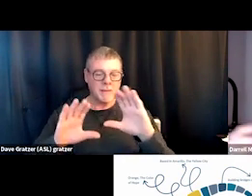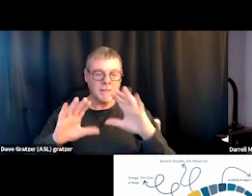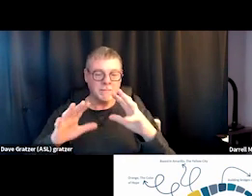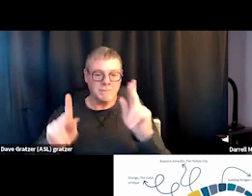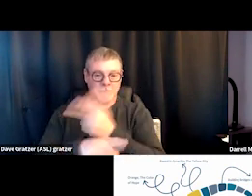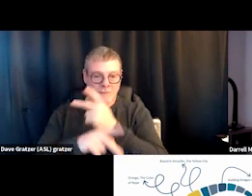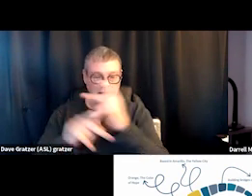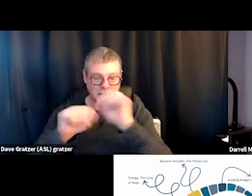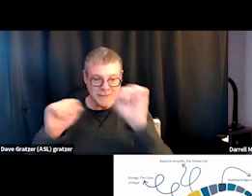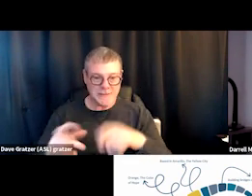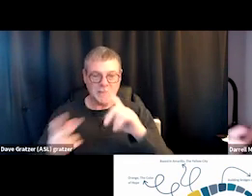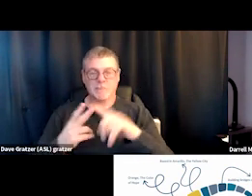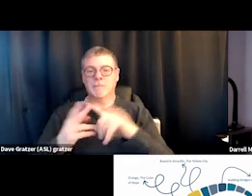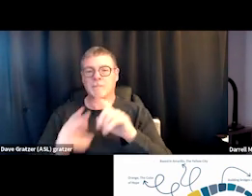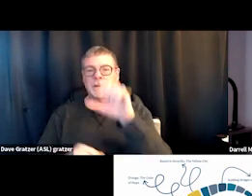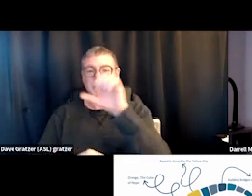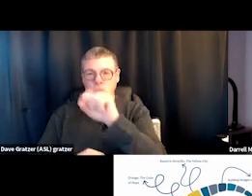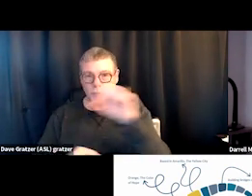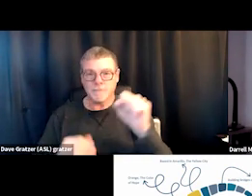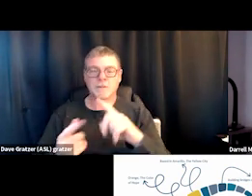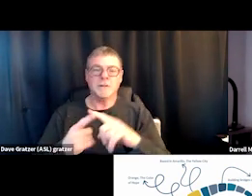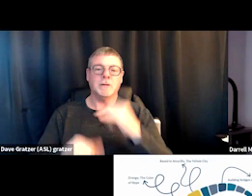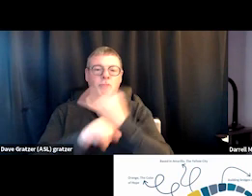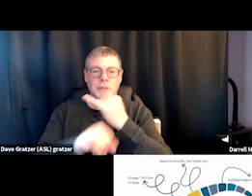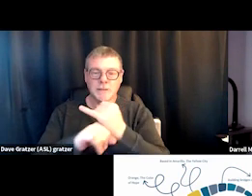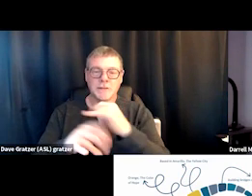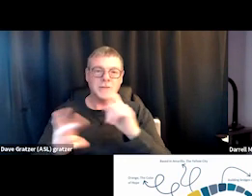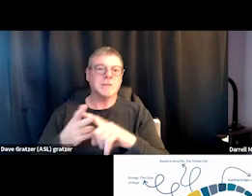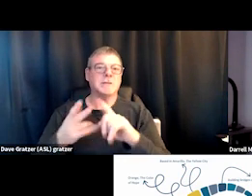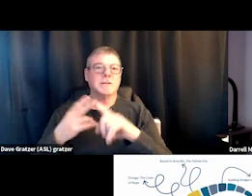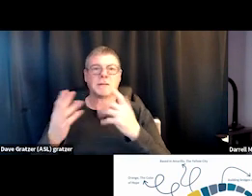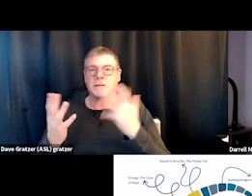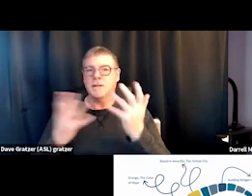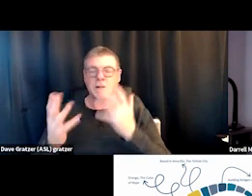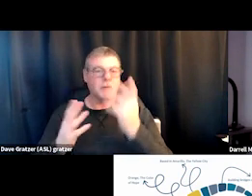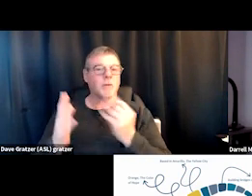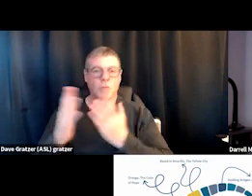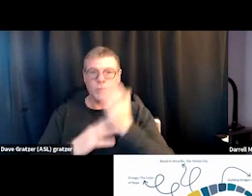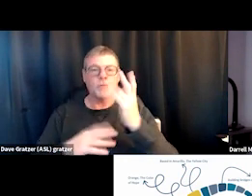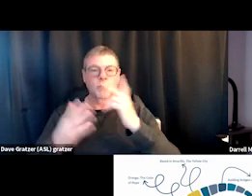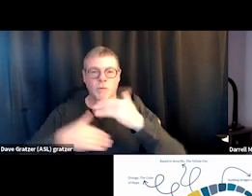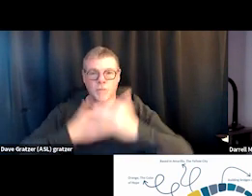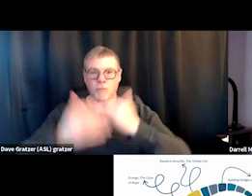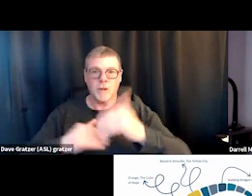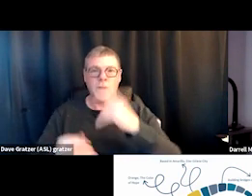and these other social services, residential. We're going through the process of having one EHR,